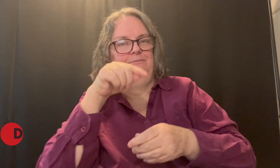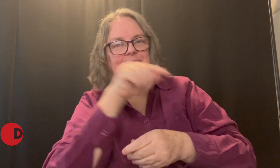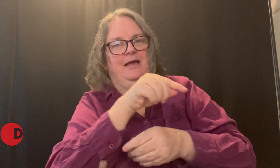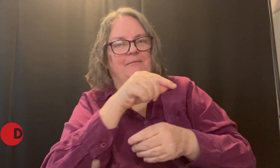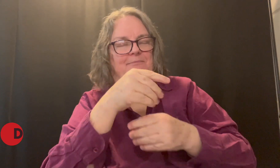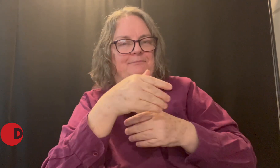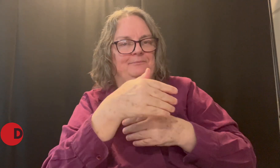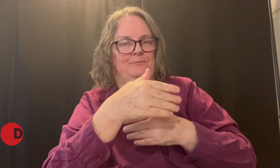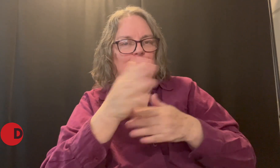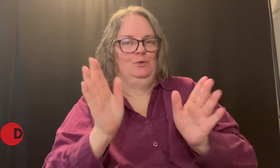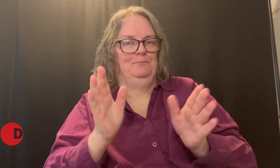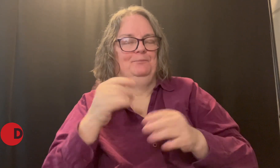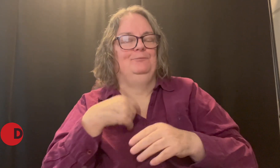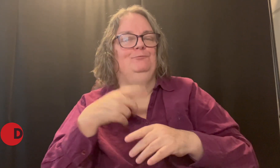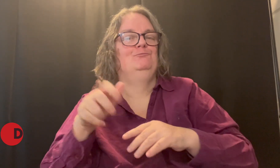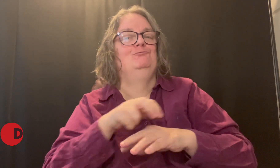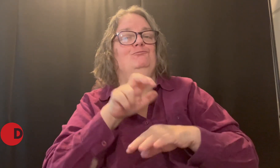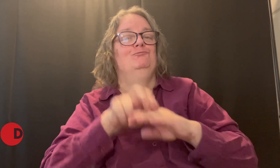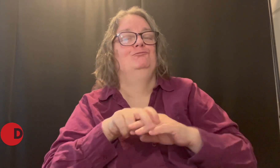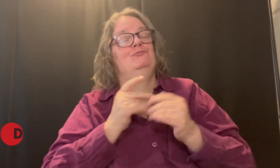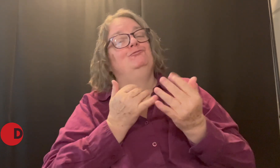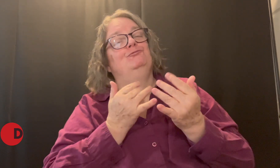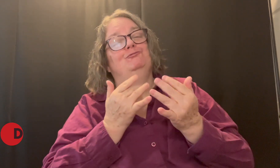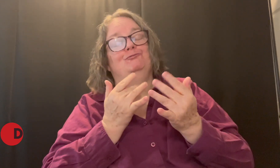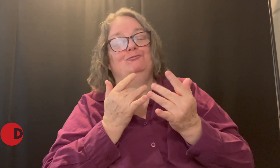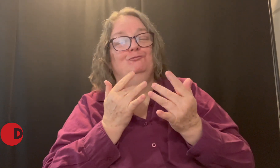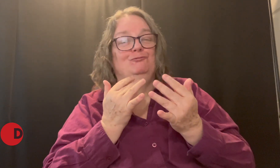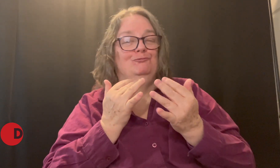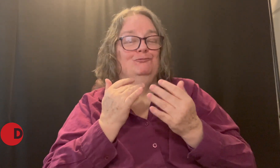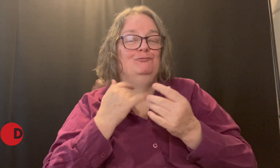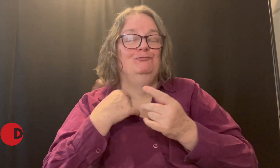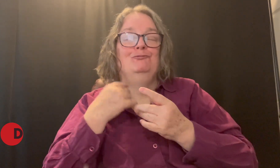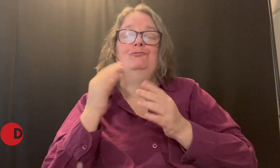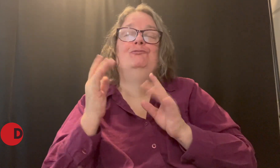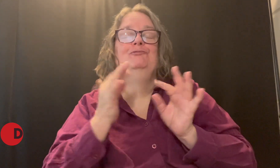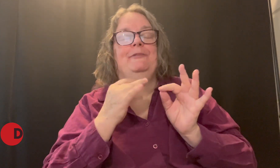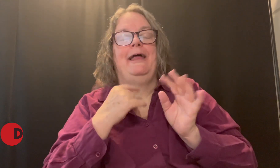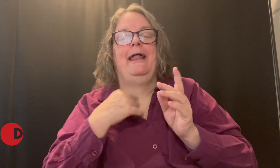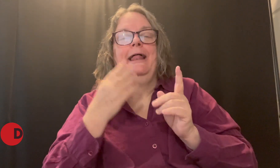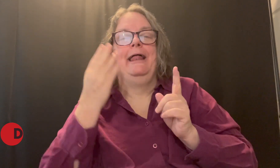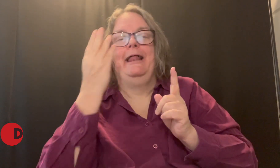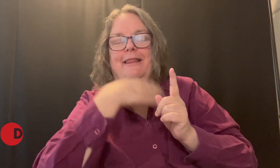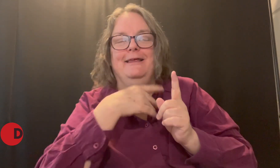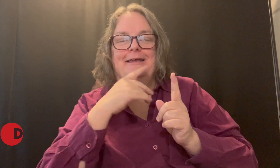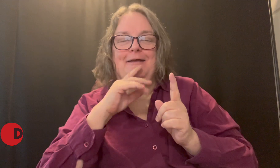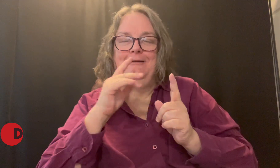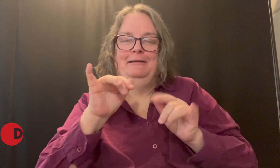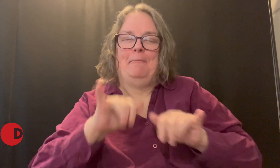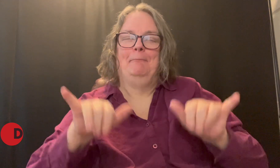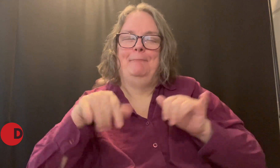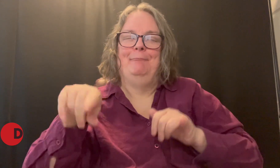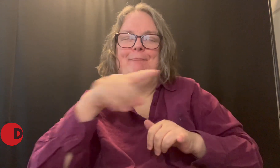I sat down to wait for my turn. As it often happens I have to keep my eye